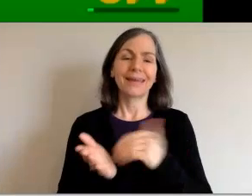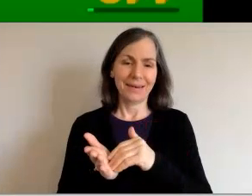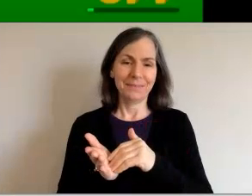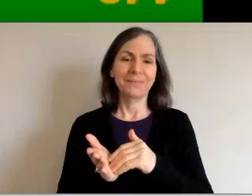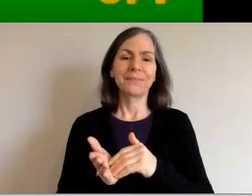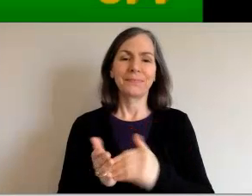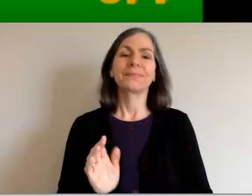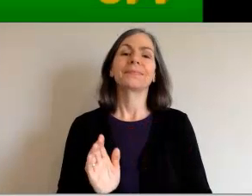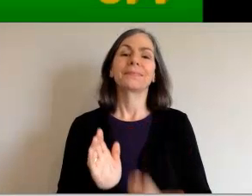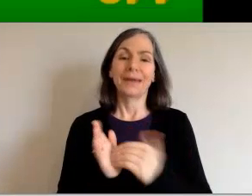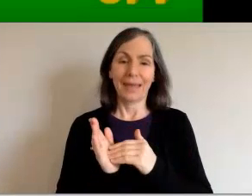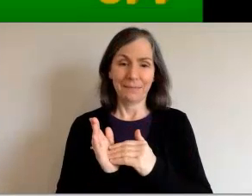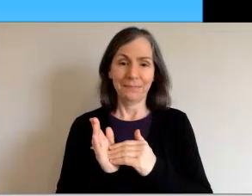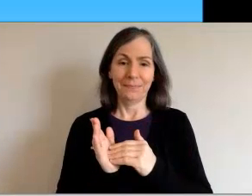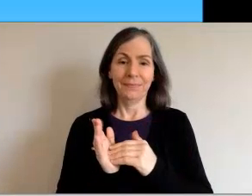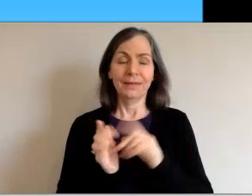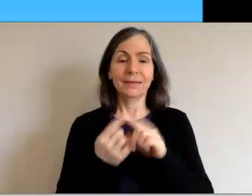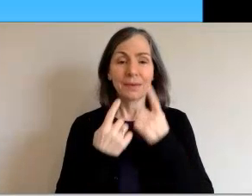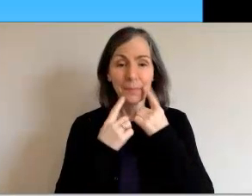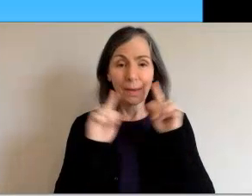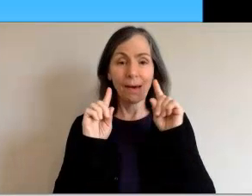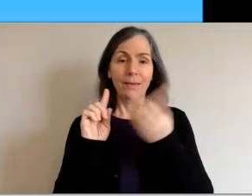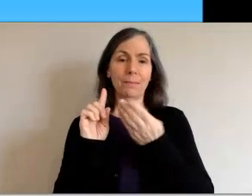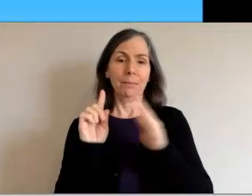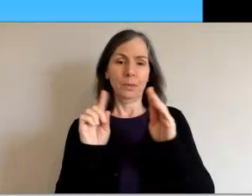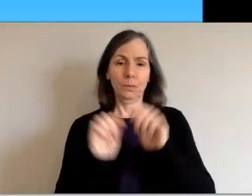And again until you get to this blue screen.